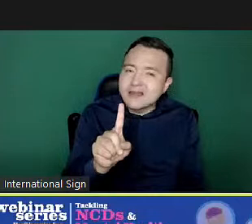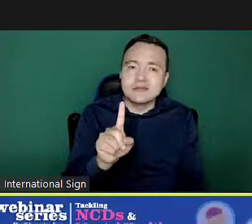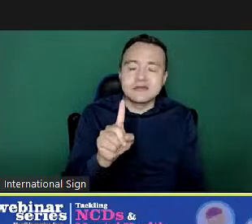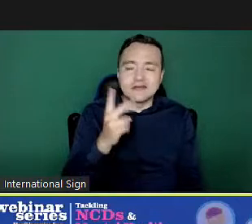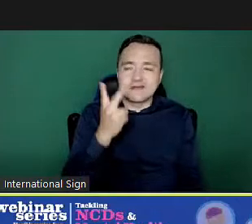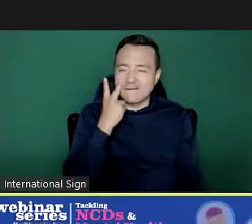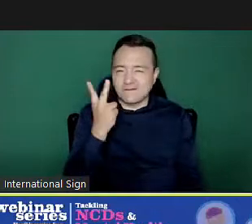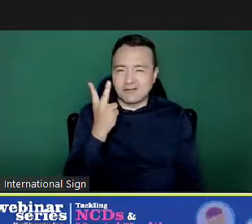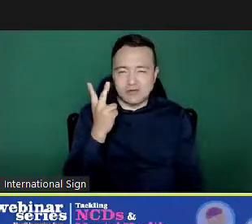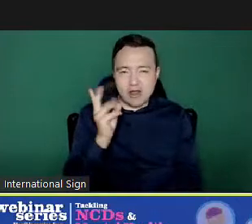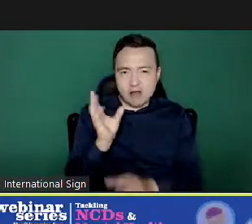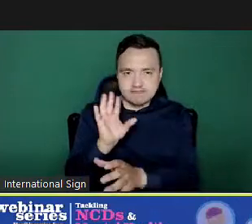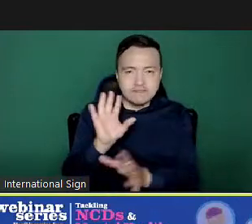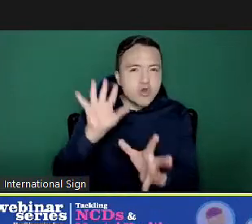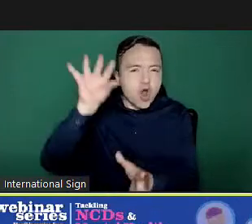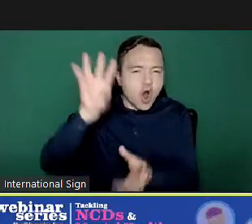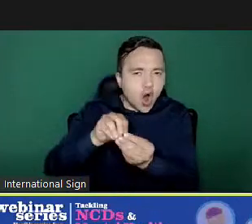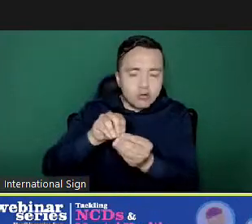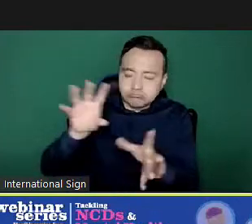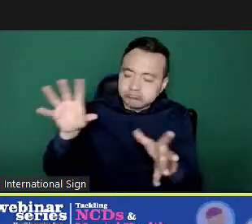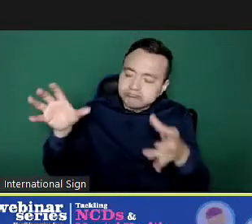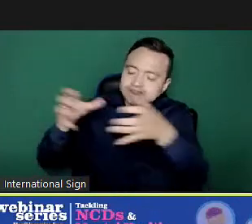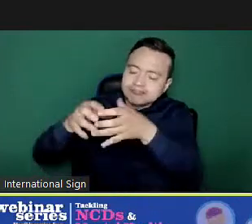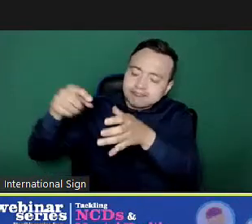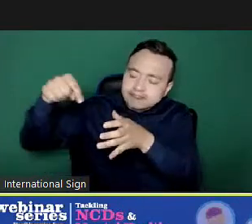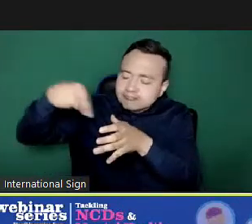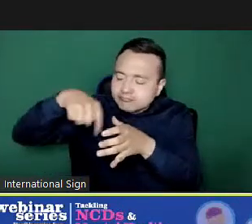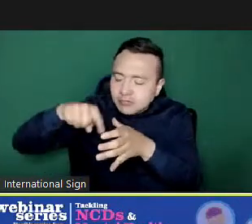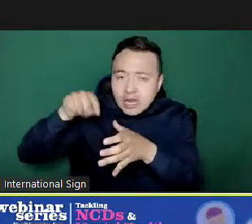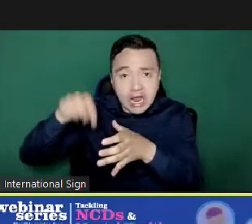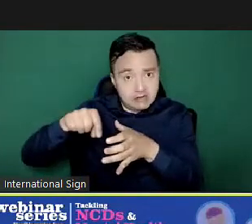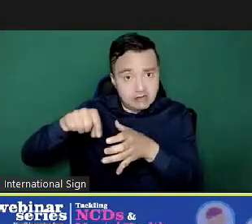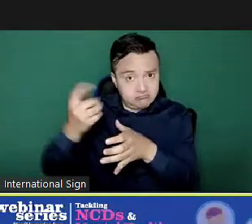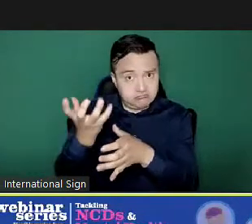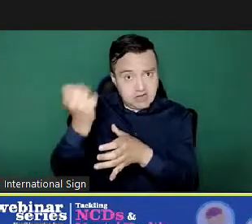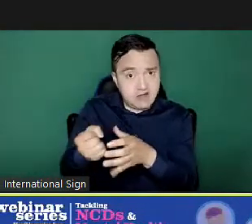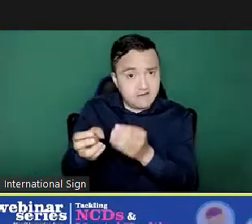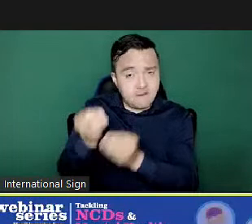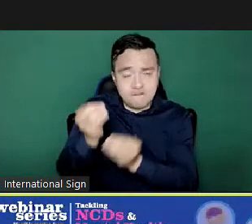part of the problem. In other words, these are guidance documents in terms of how to manage